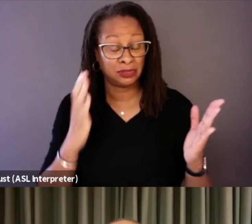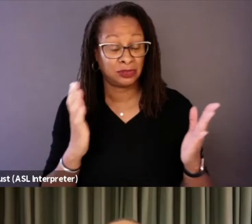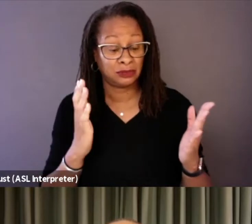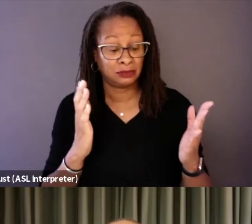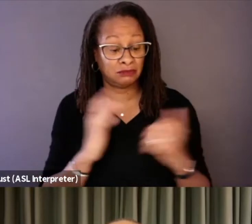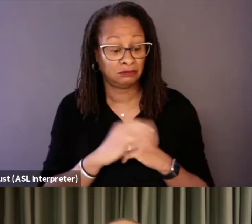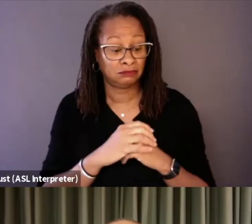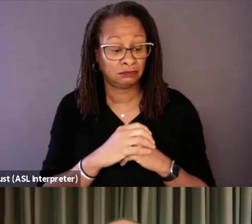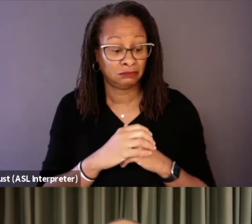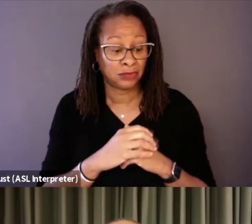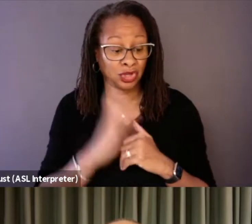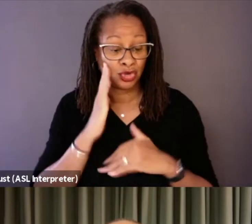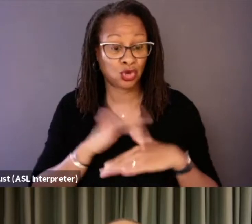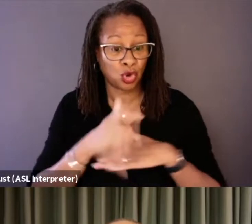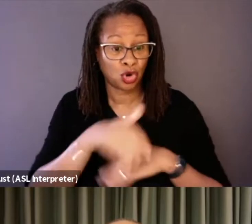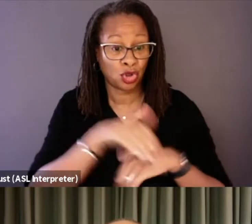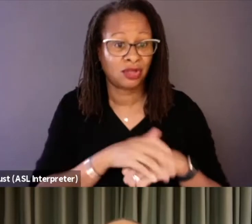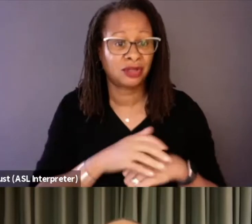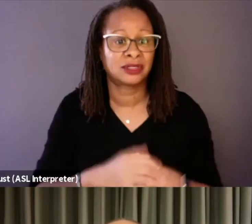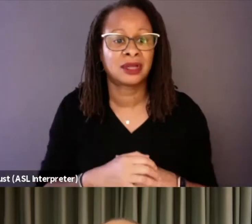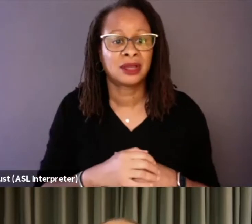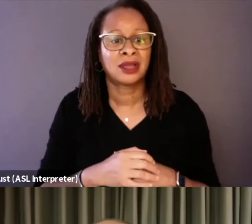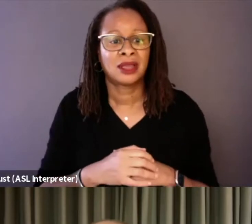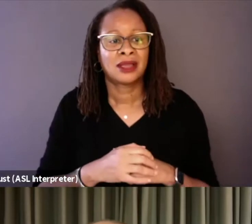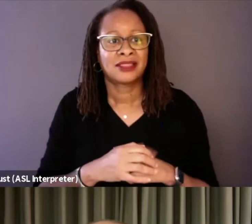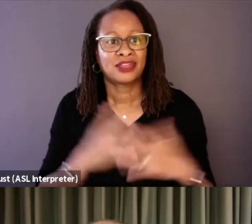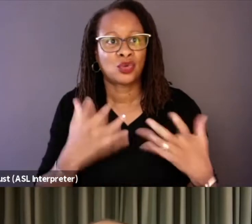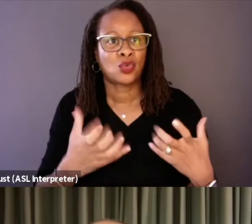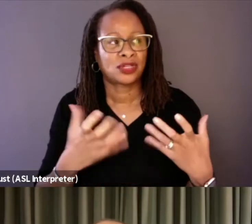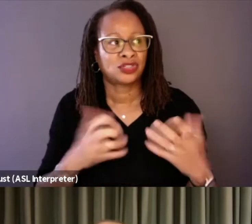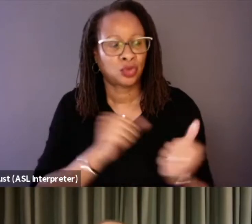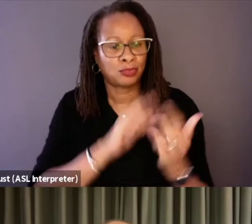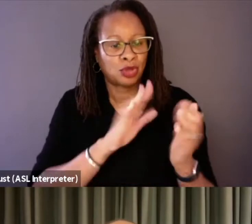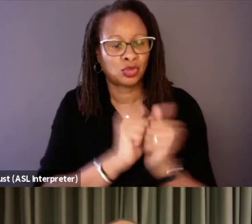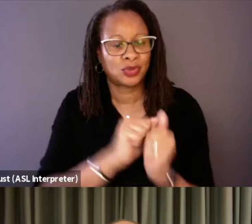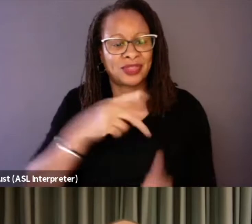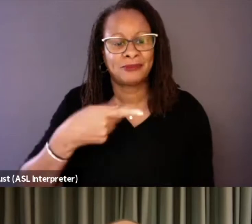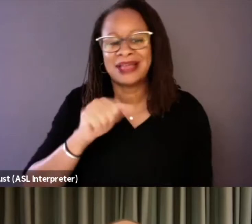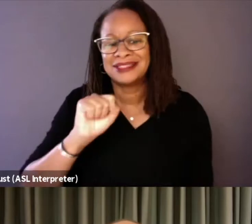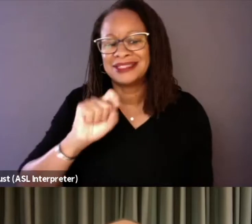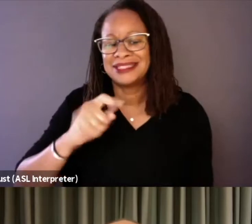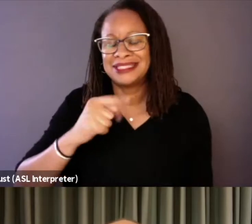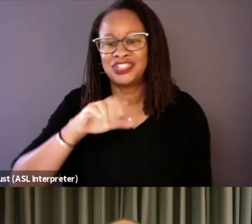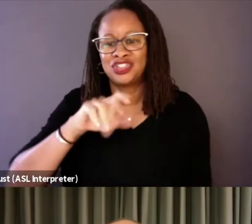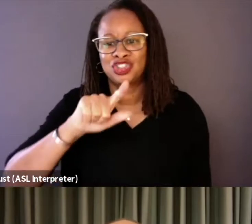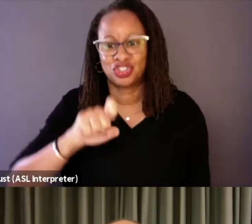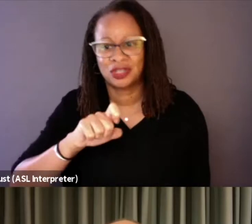you wanted to approach this with sort of a pastiche aesthetic, correct? Yeah. Yeah, for sure.